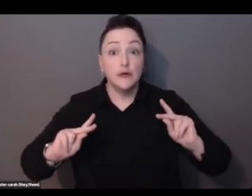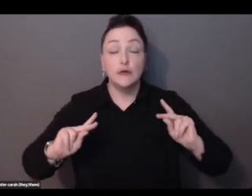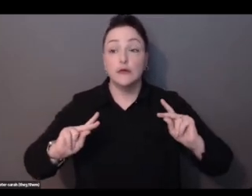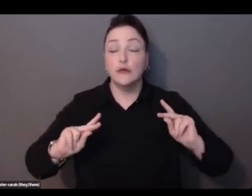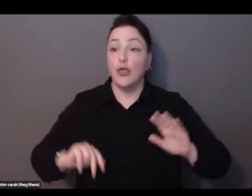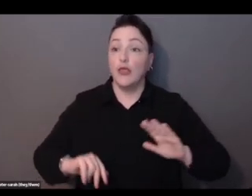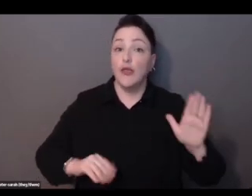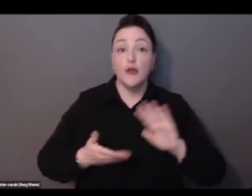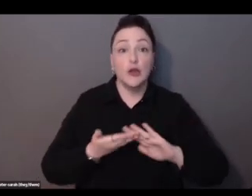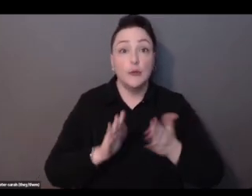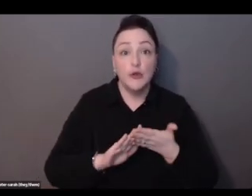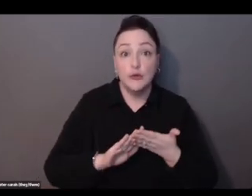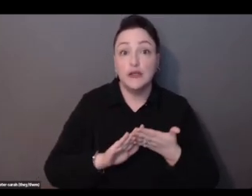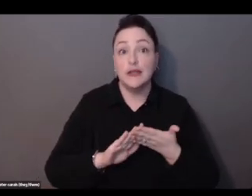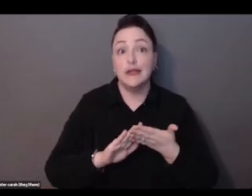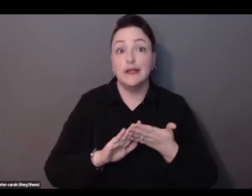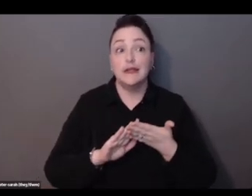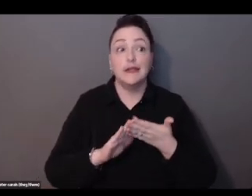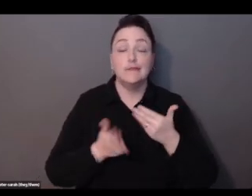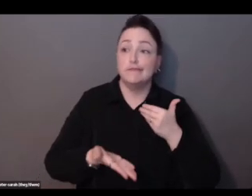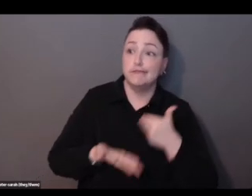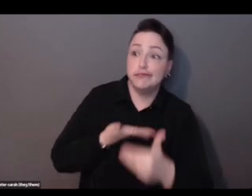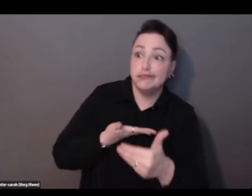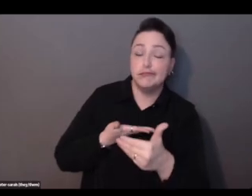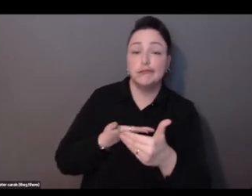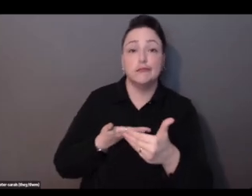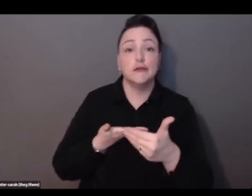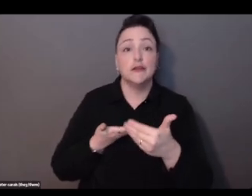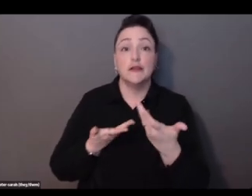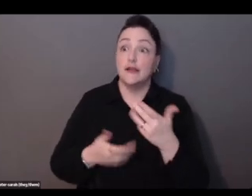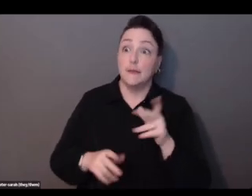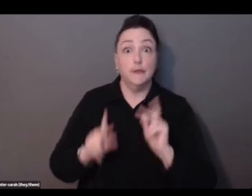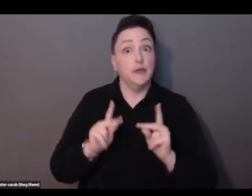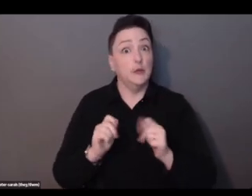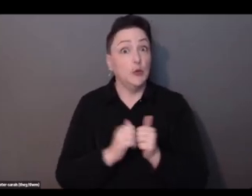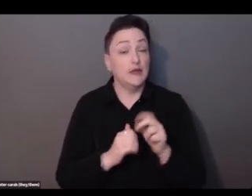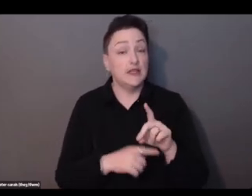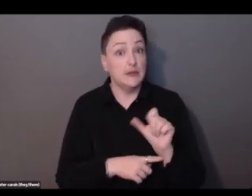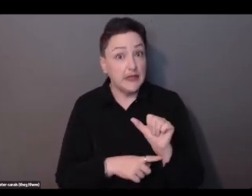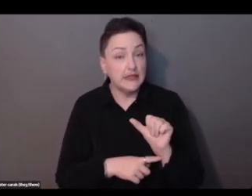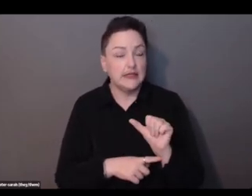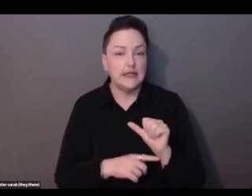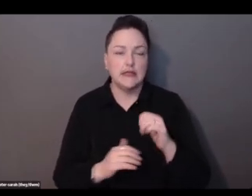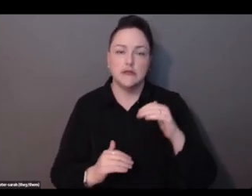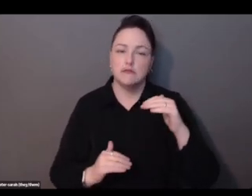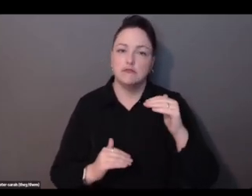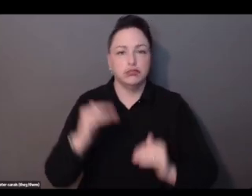disabilities being disproportionately impacted, I think this is something we do need to be monitoring and